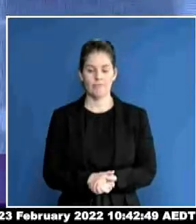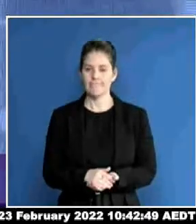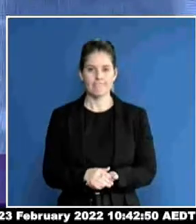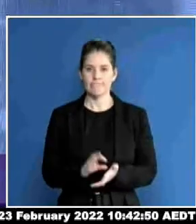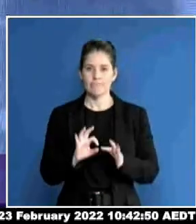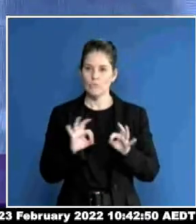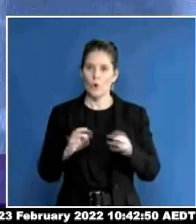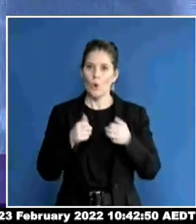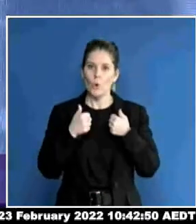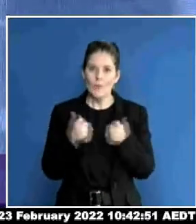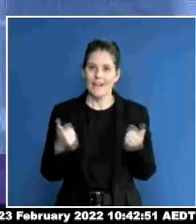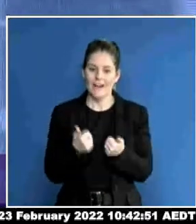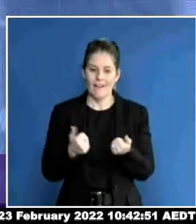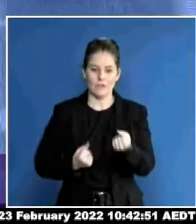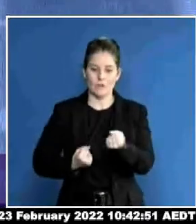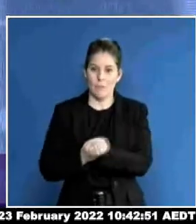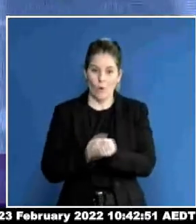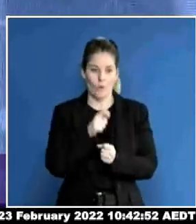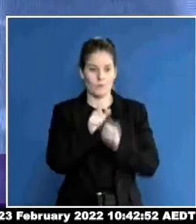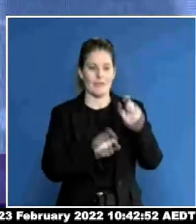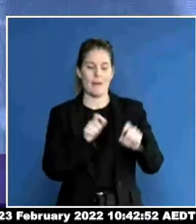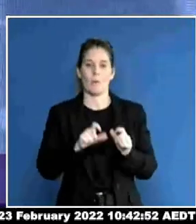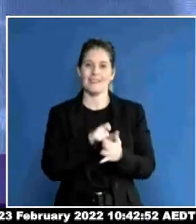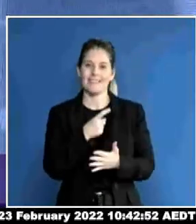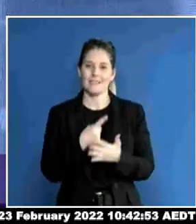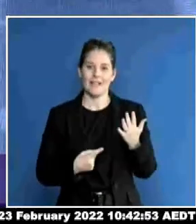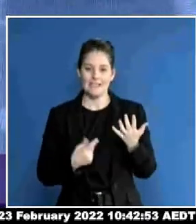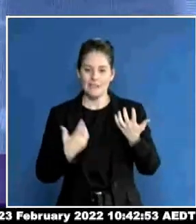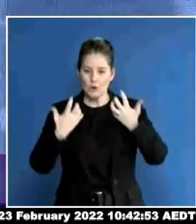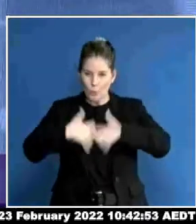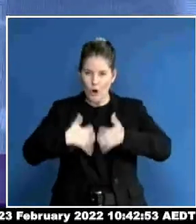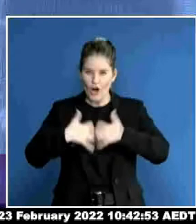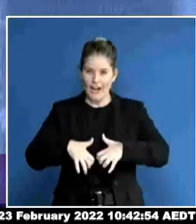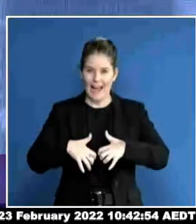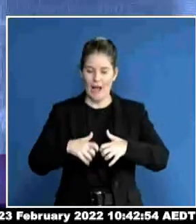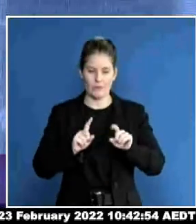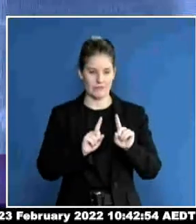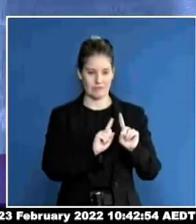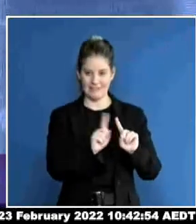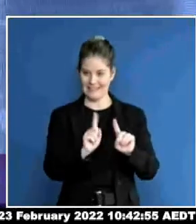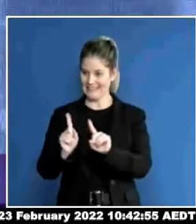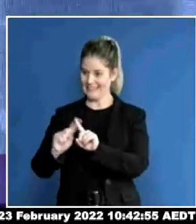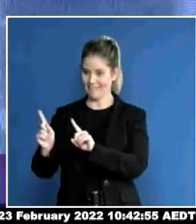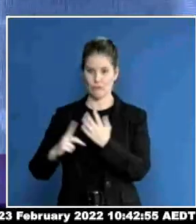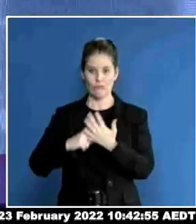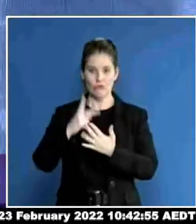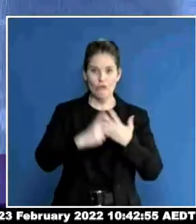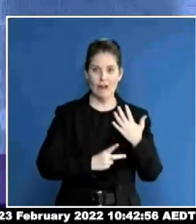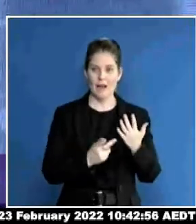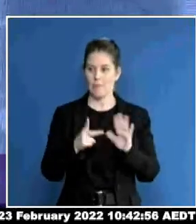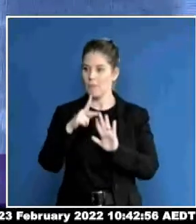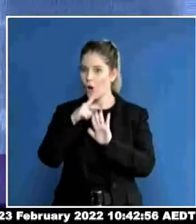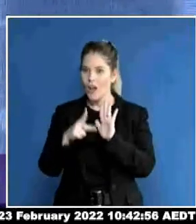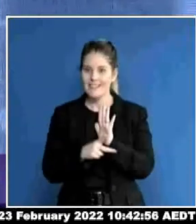navigate frameworks, programs, and policies acts as a barrier to employment for people